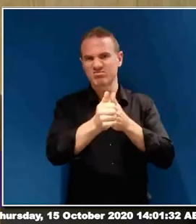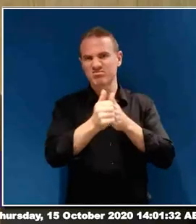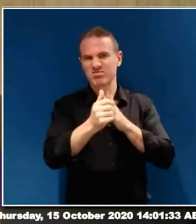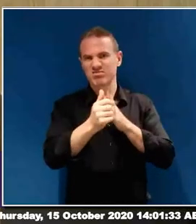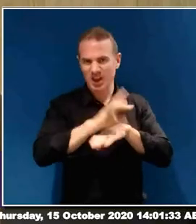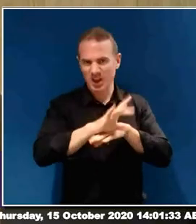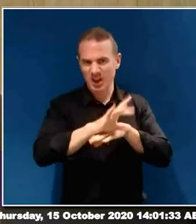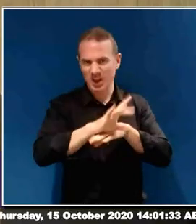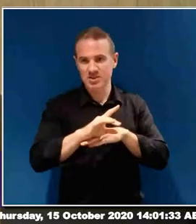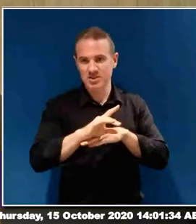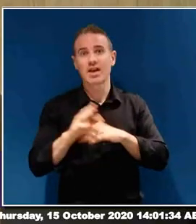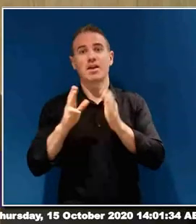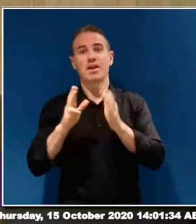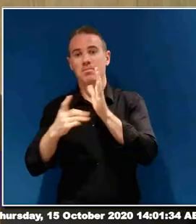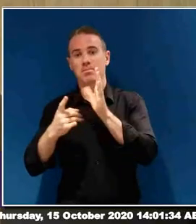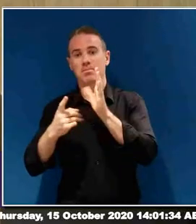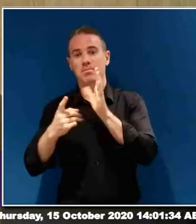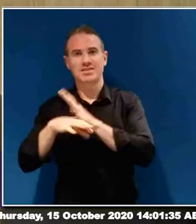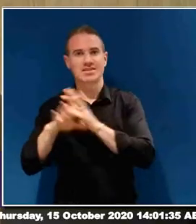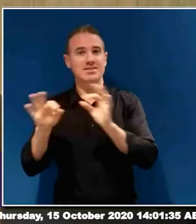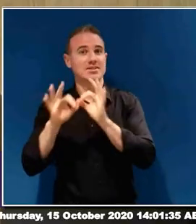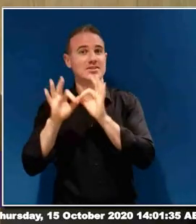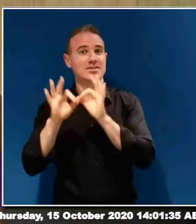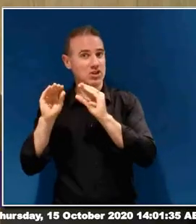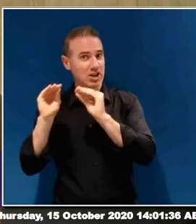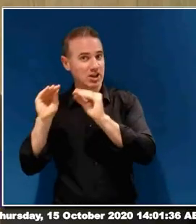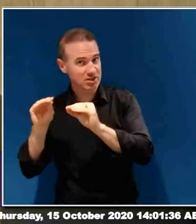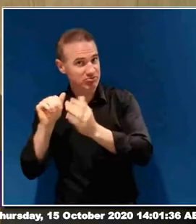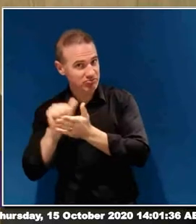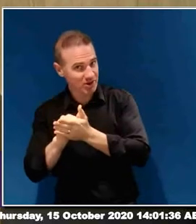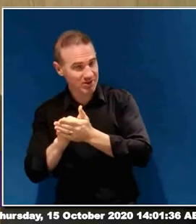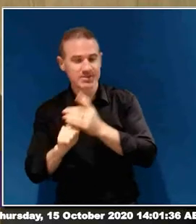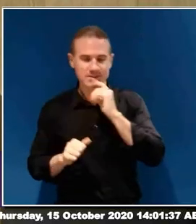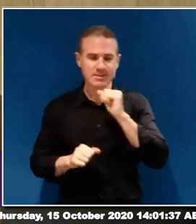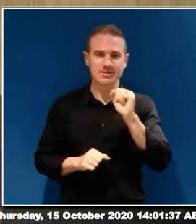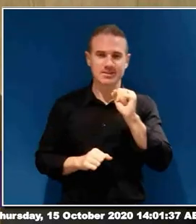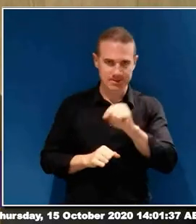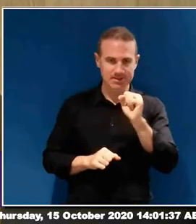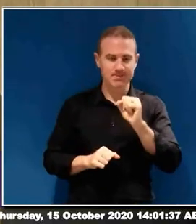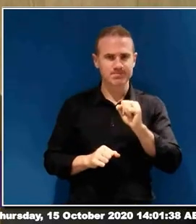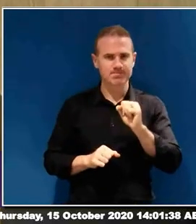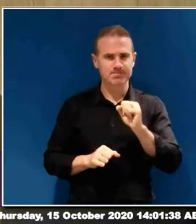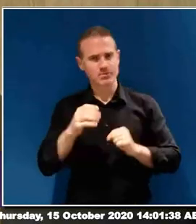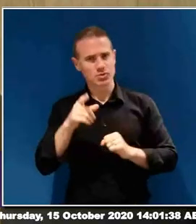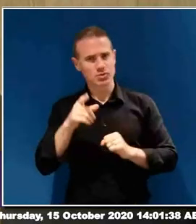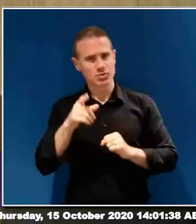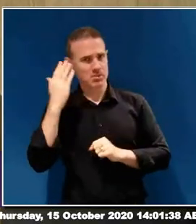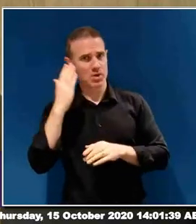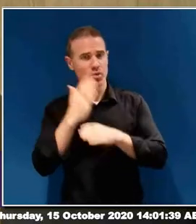Did you work for the Queensland Department of Education for approximately 38 years? Yes.